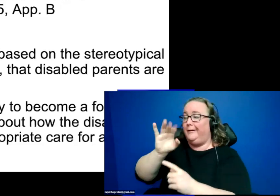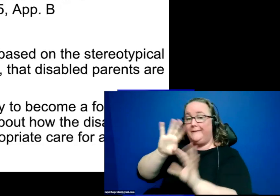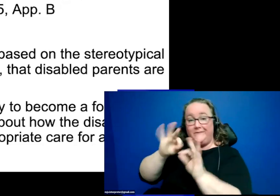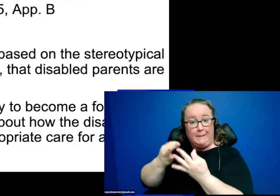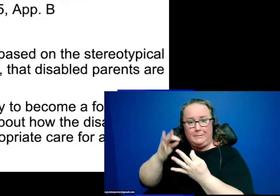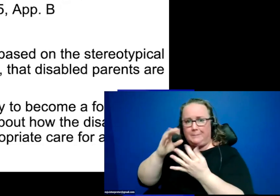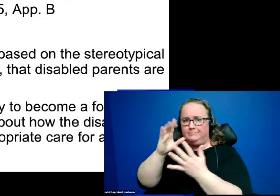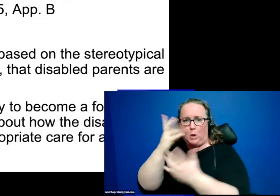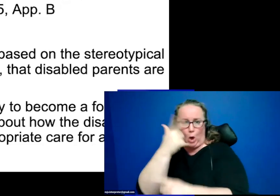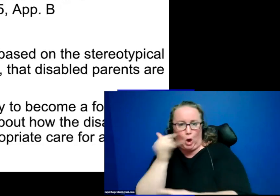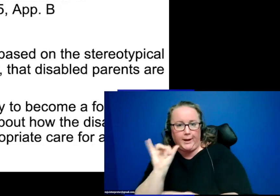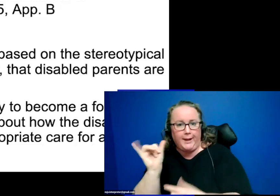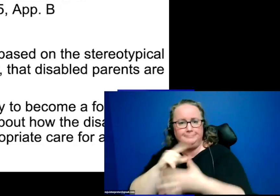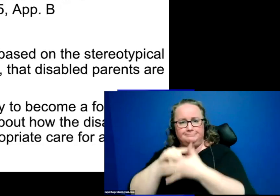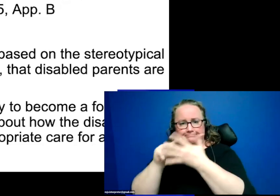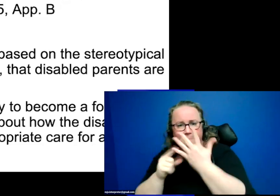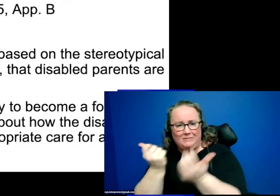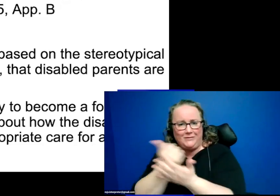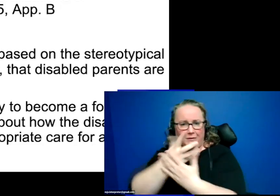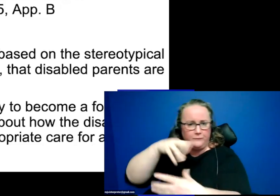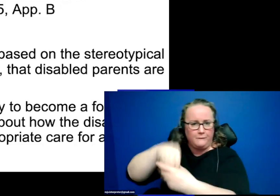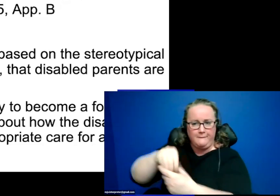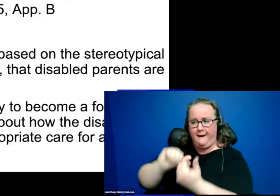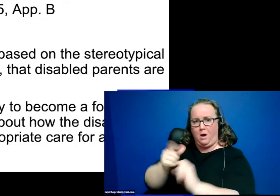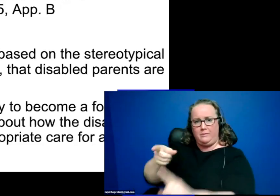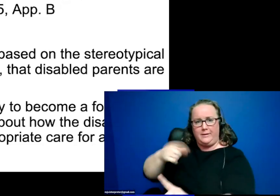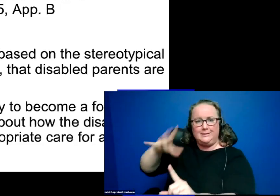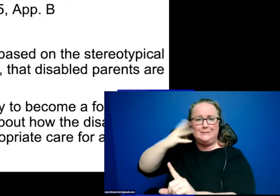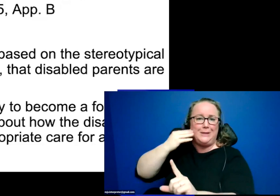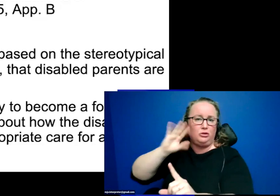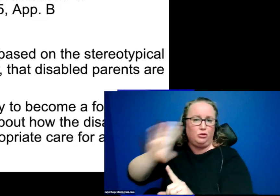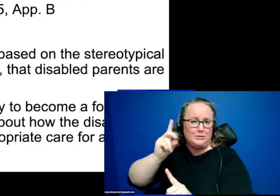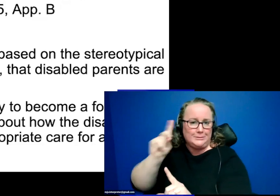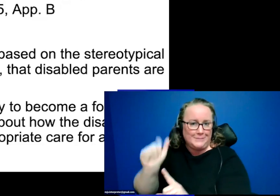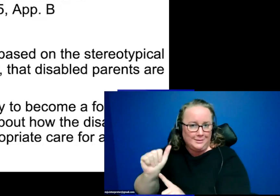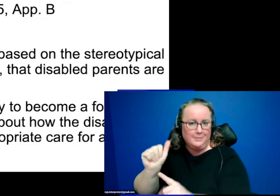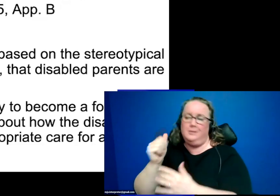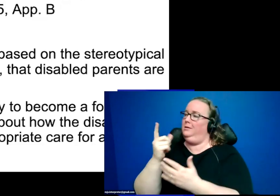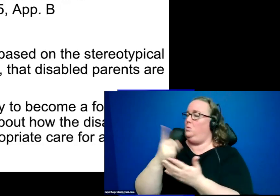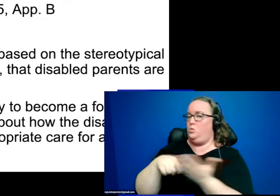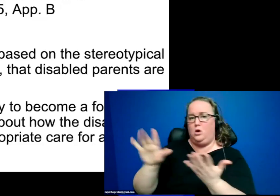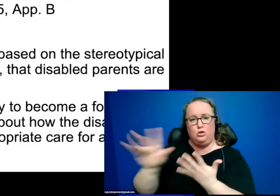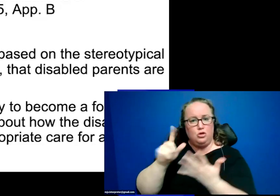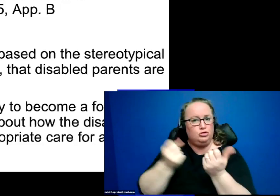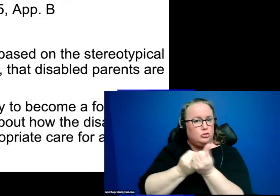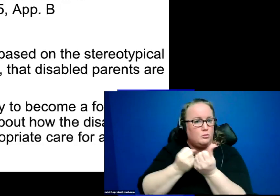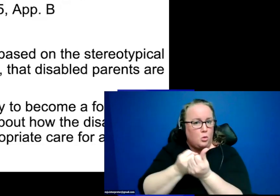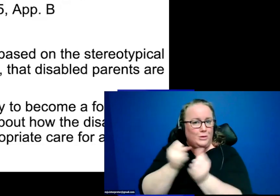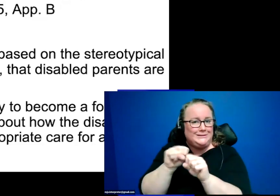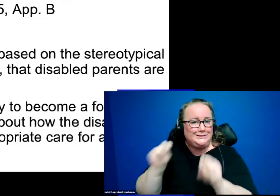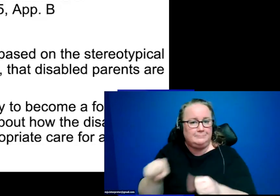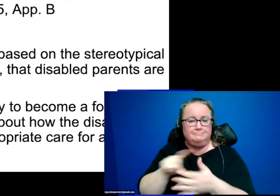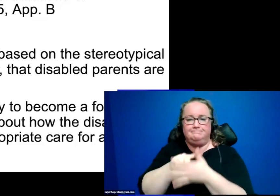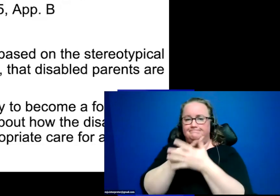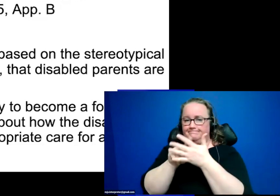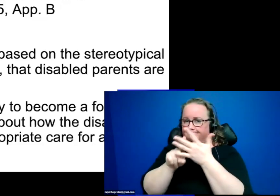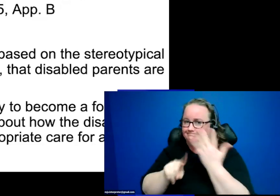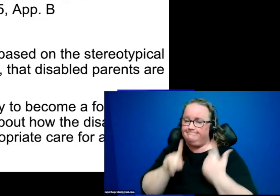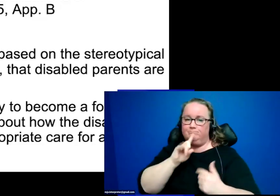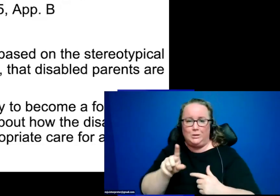really look at how that person experiences their disability, what their support systems are like. It is really supposed to be on a case